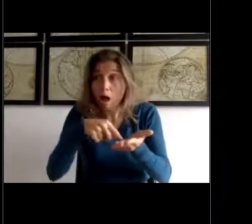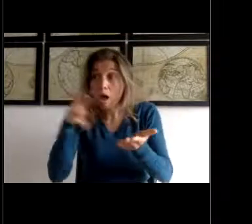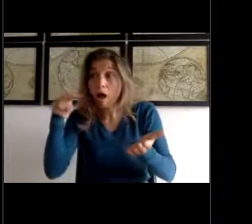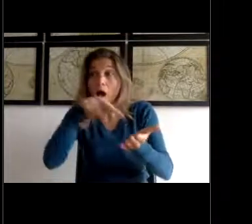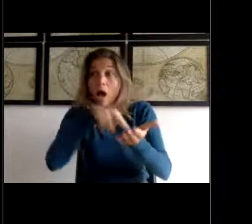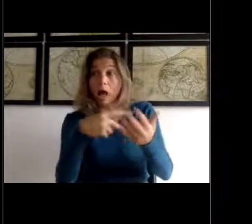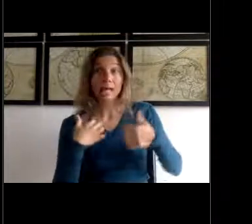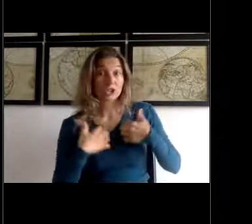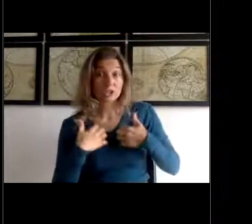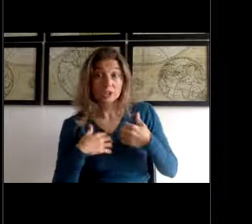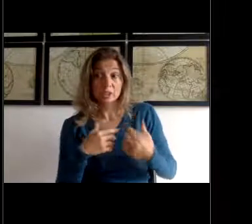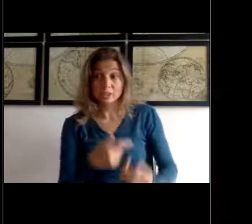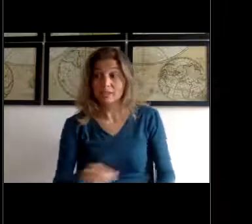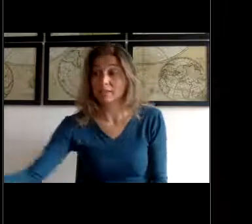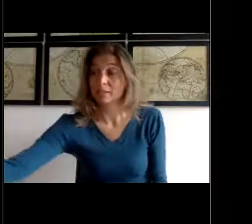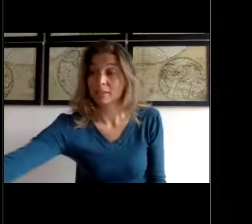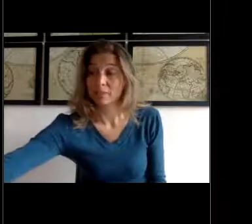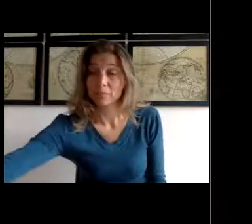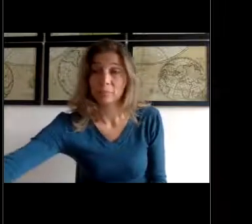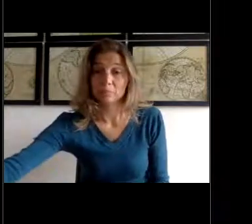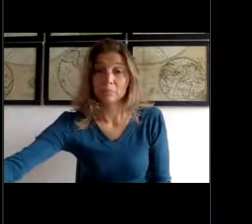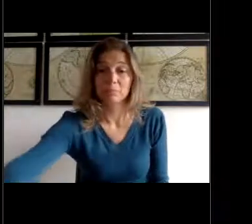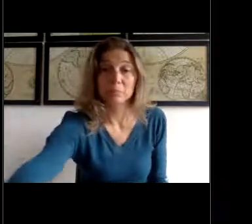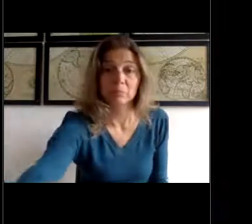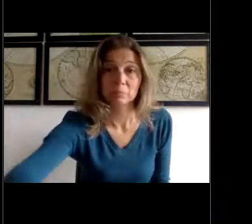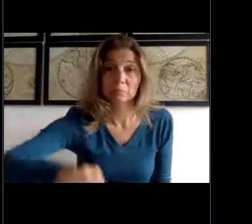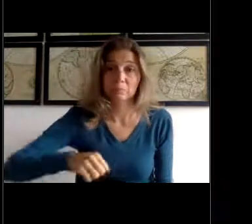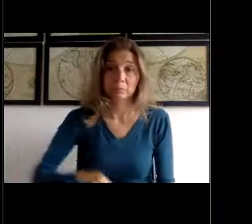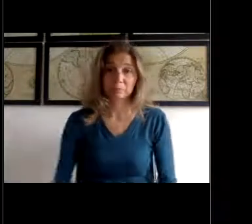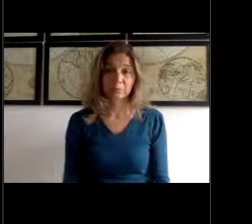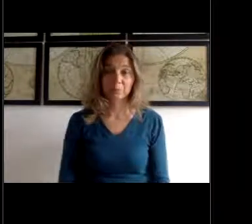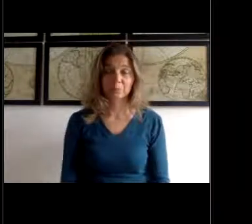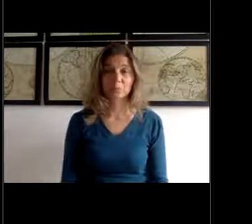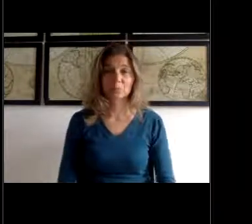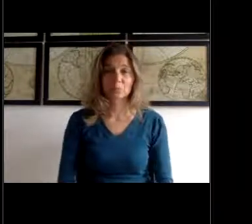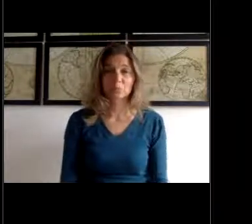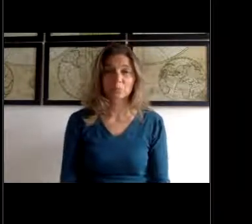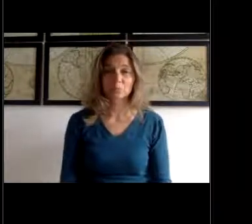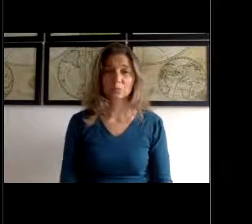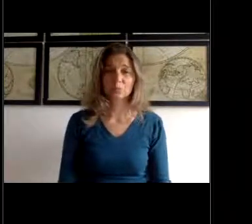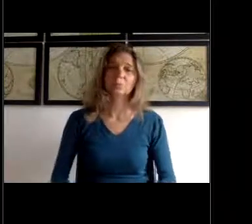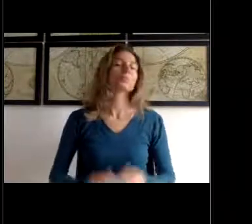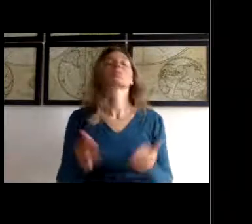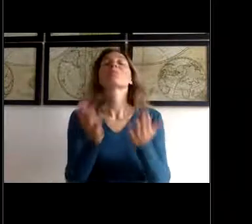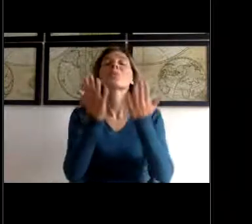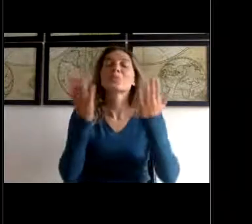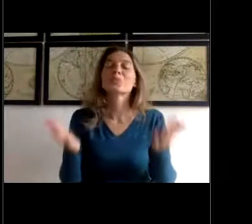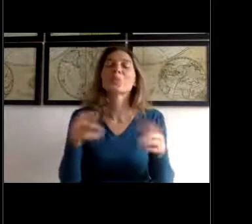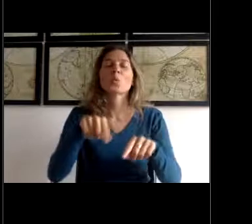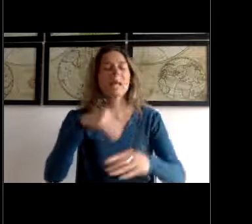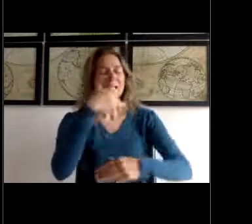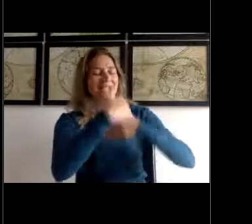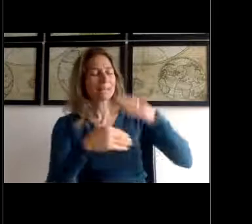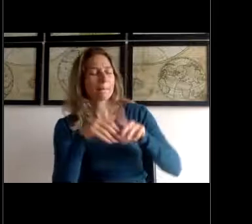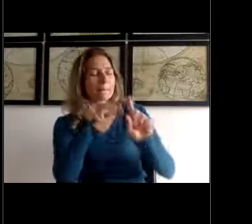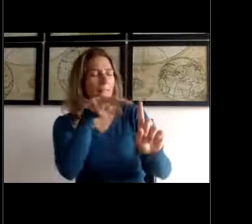Looking at key concepts, we're looking at disability from a rights-based perspective and understood as an evolving concept,